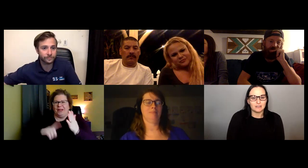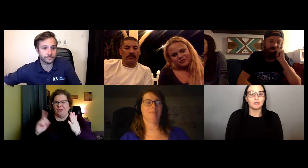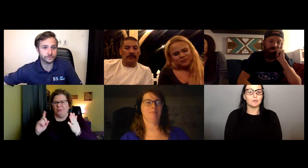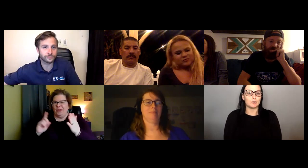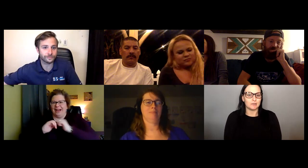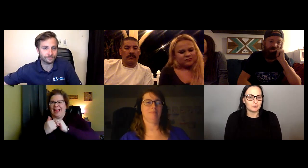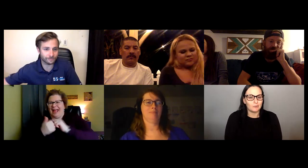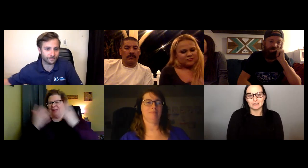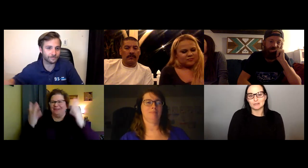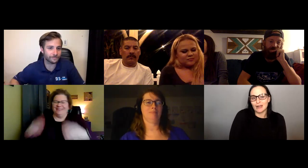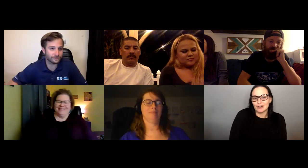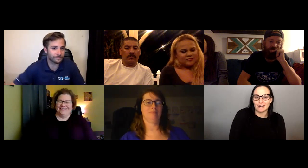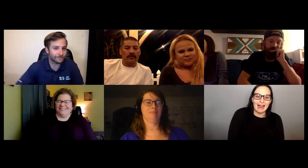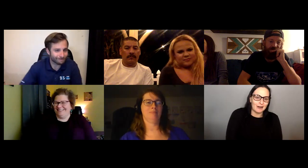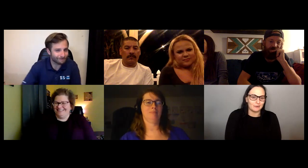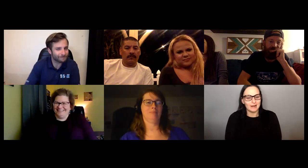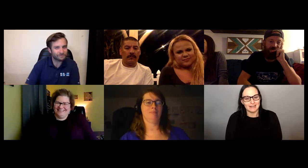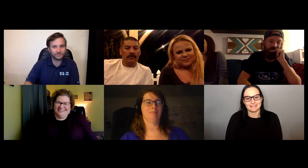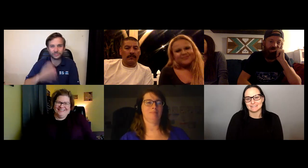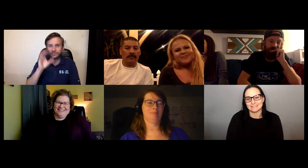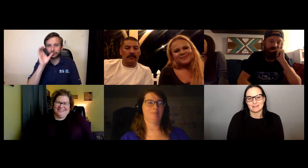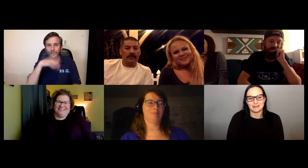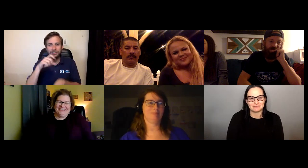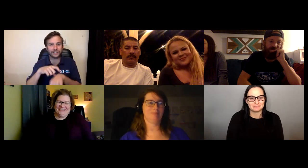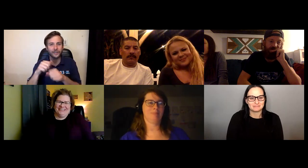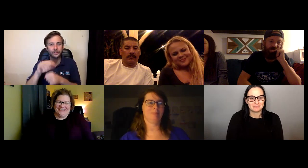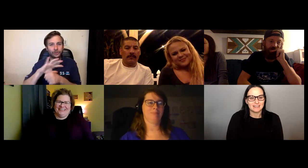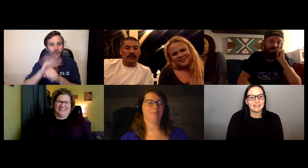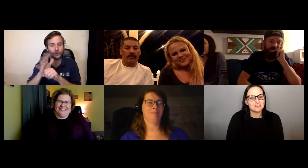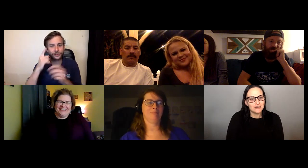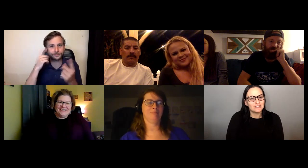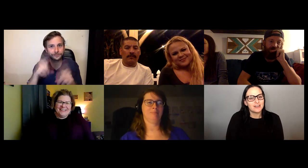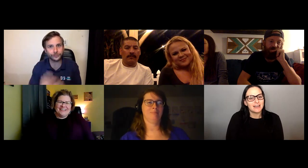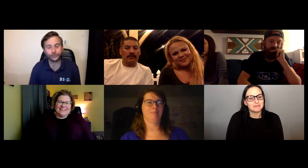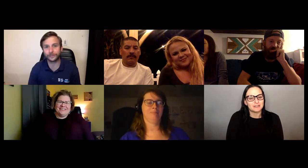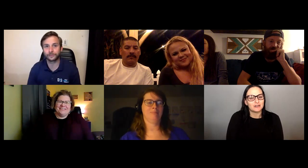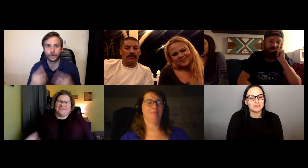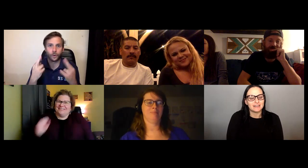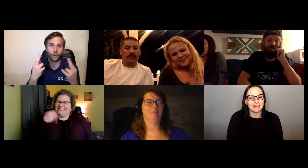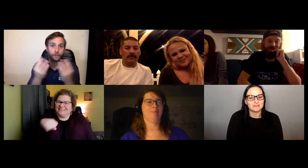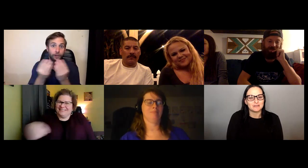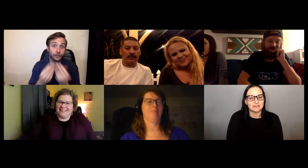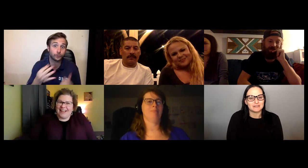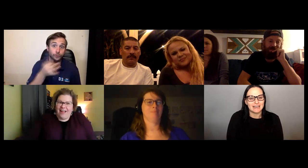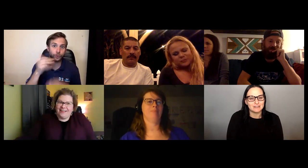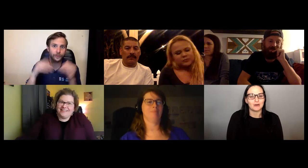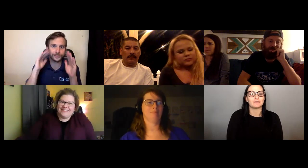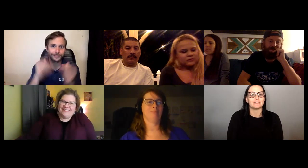who what where how why etc it's a strange time during covet i have